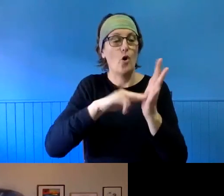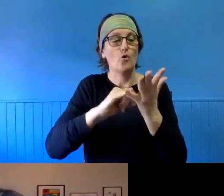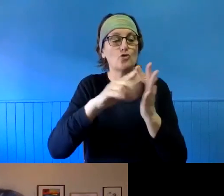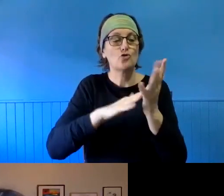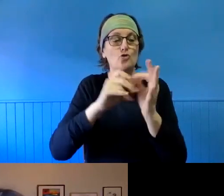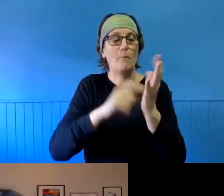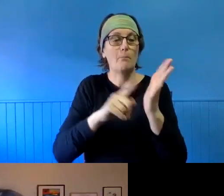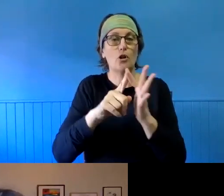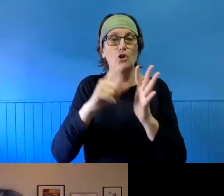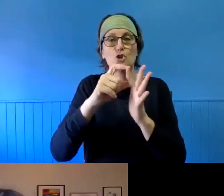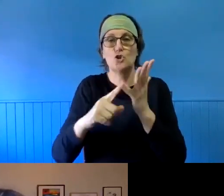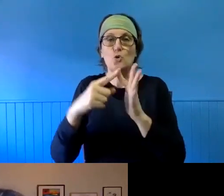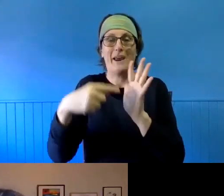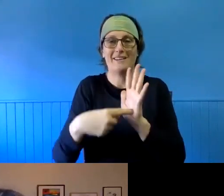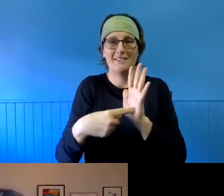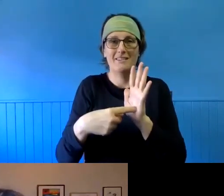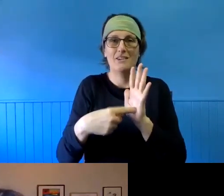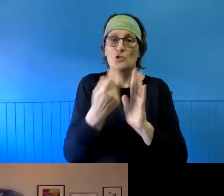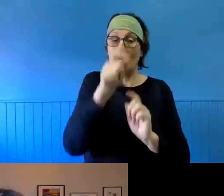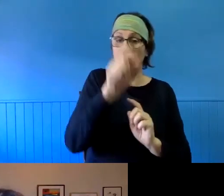So it means I have one player that's a conduct, one student that